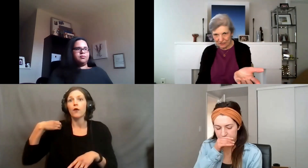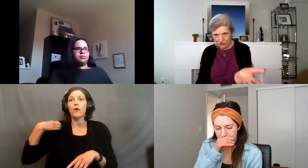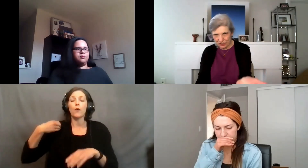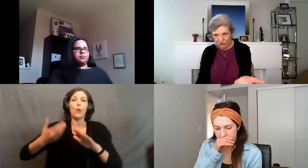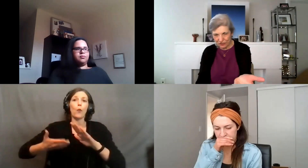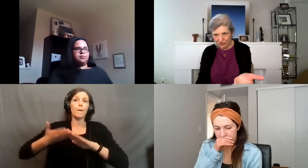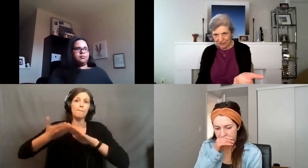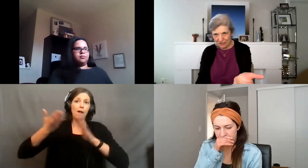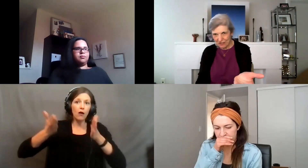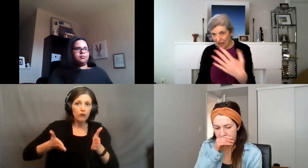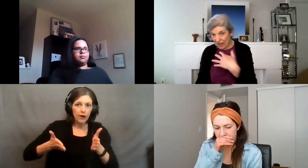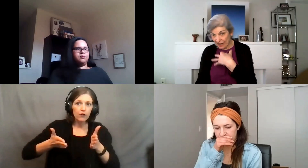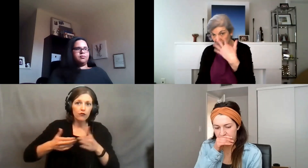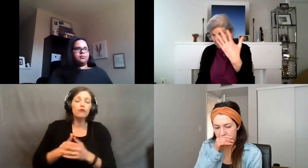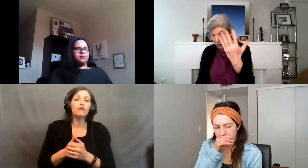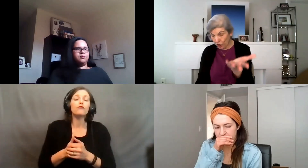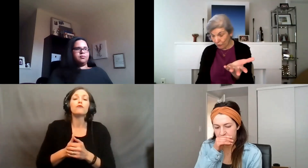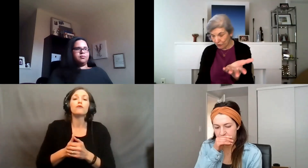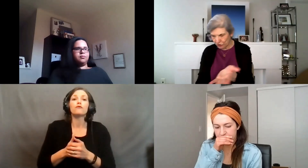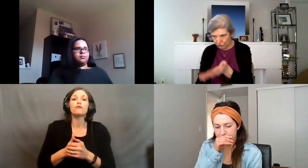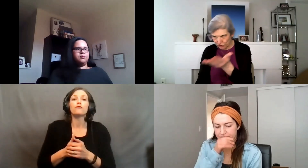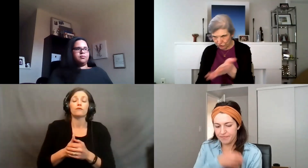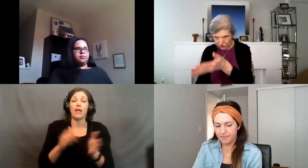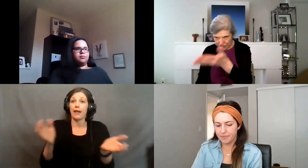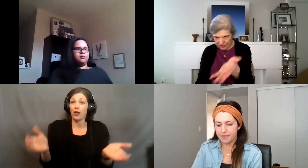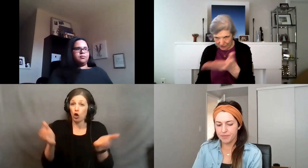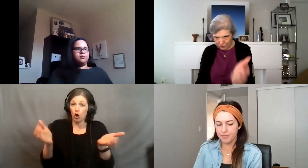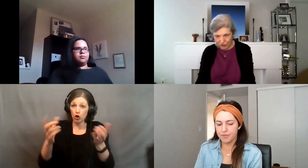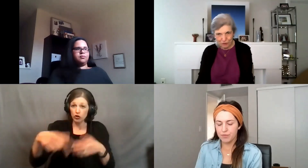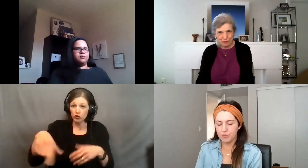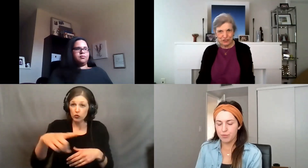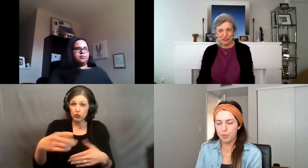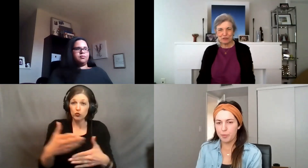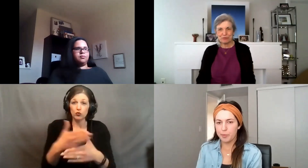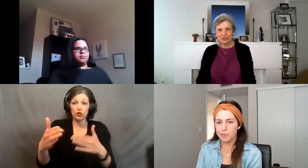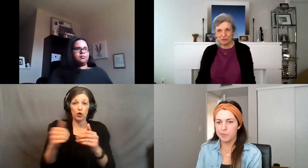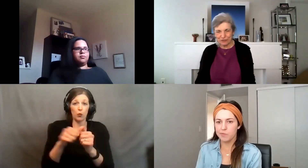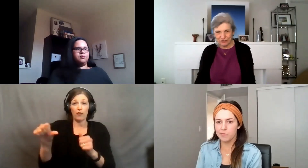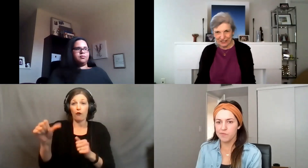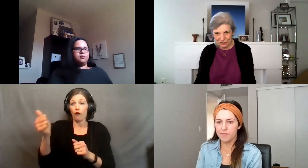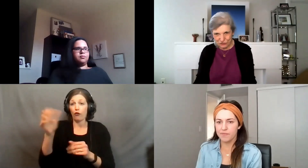session . I encourage you to share that with other participants , but that is your